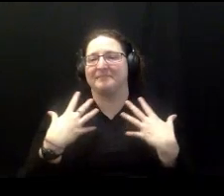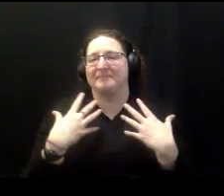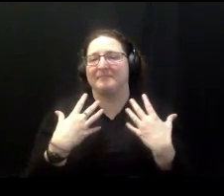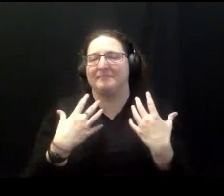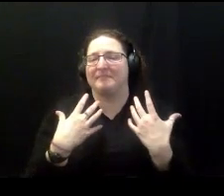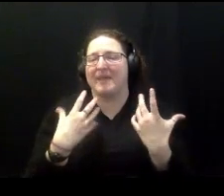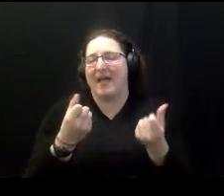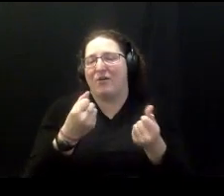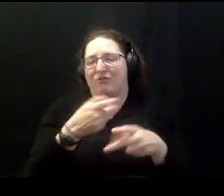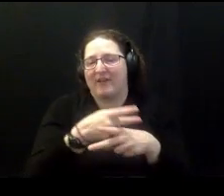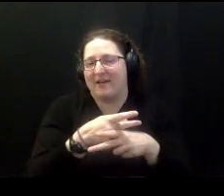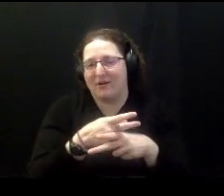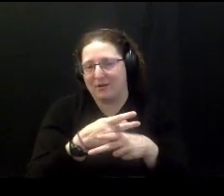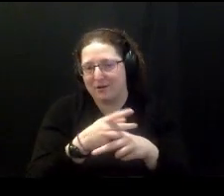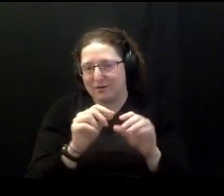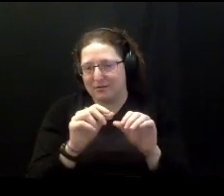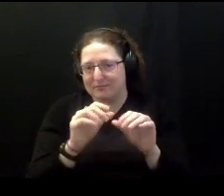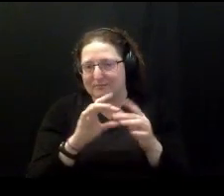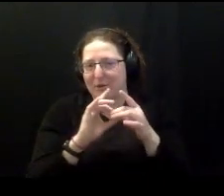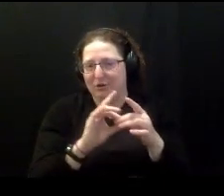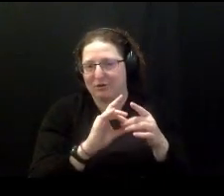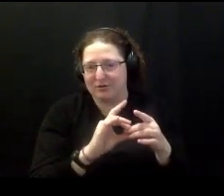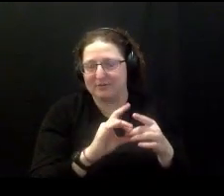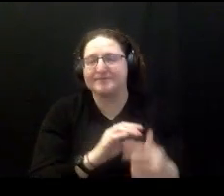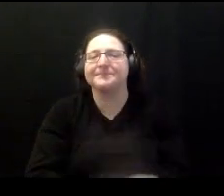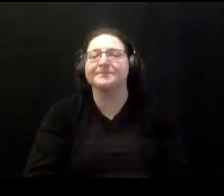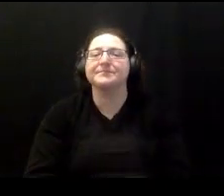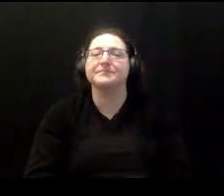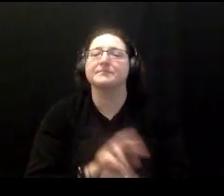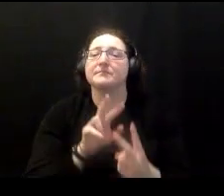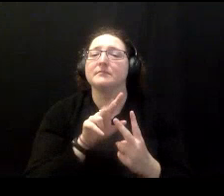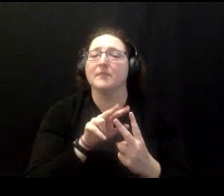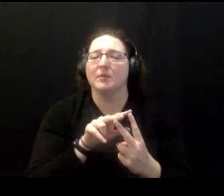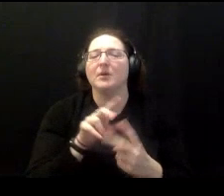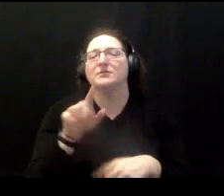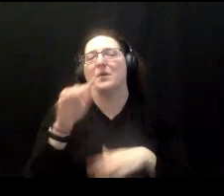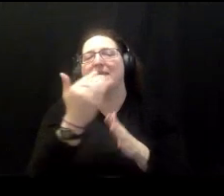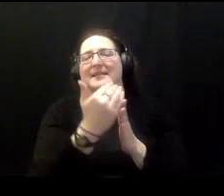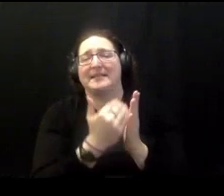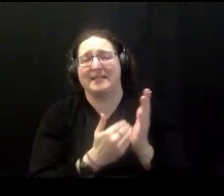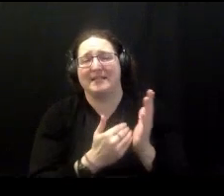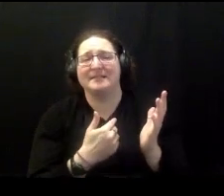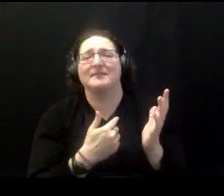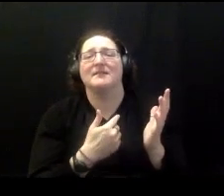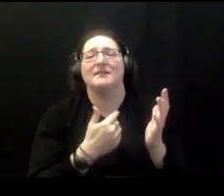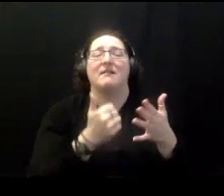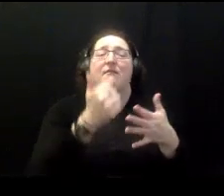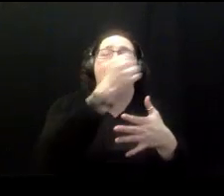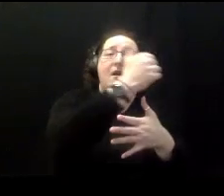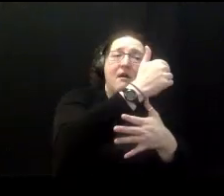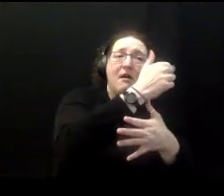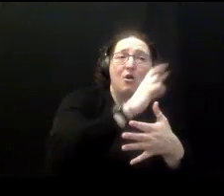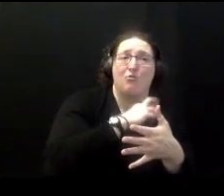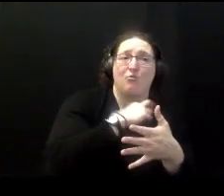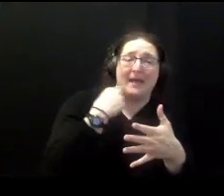This list is presented in descending order of relative risk so up at the top leading with